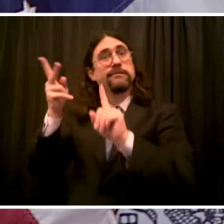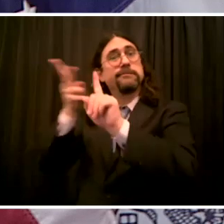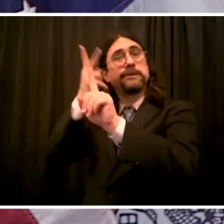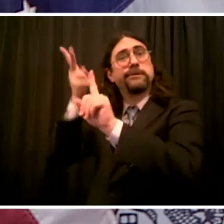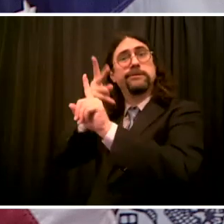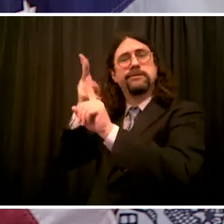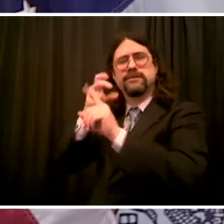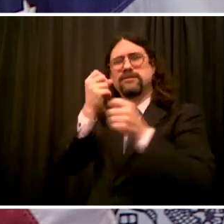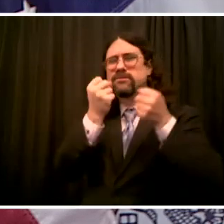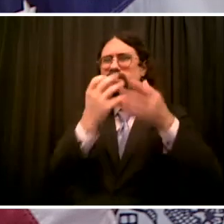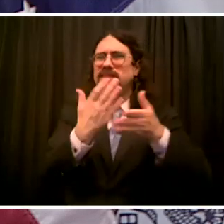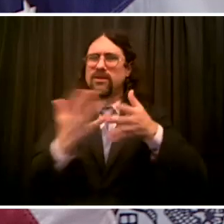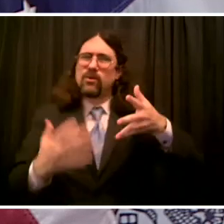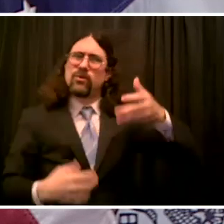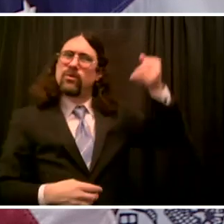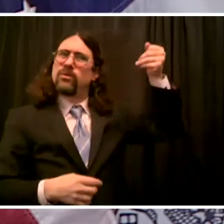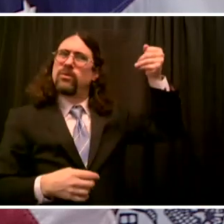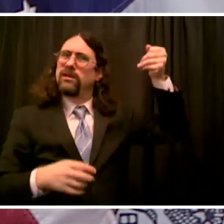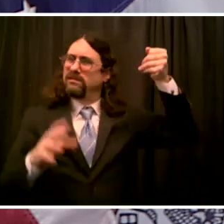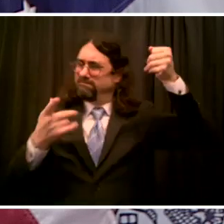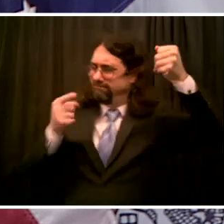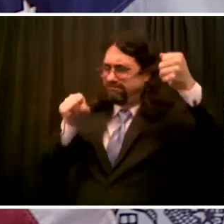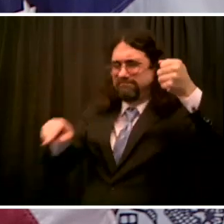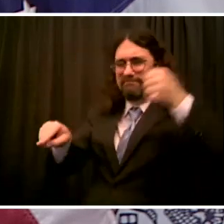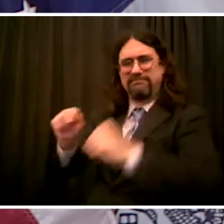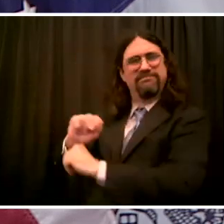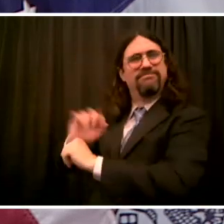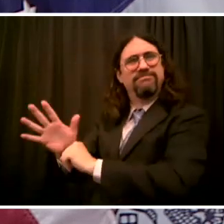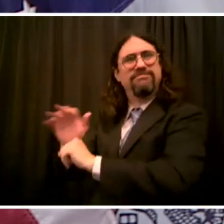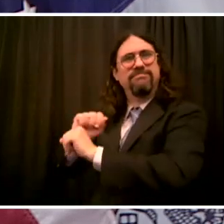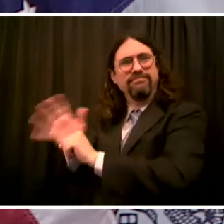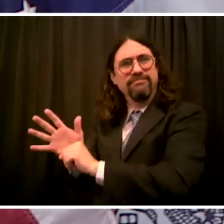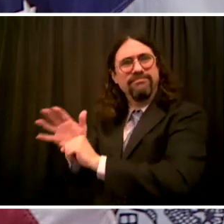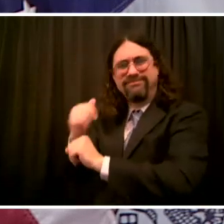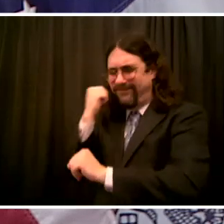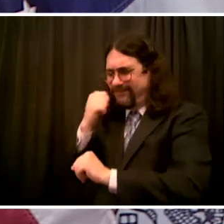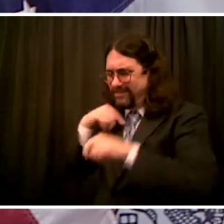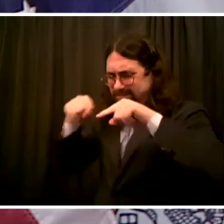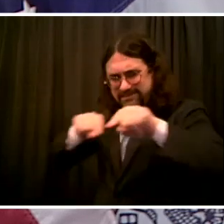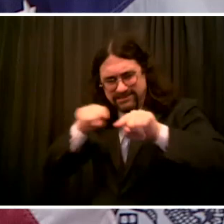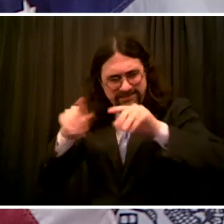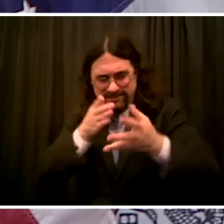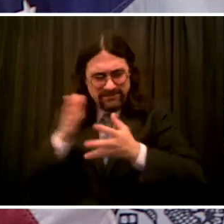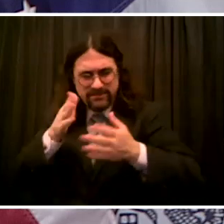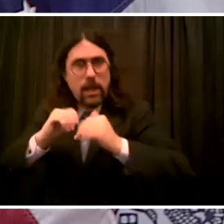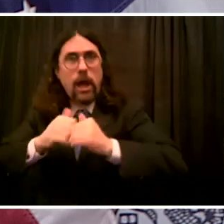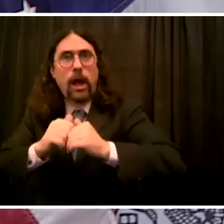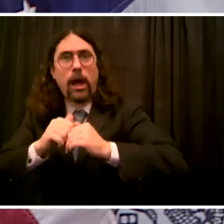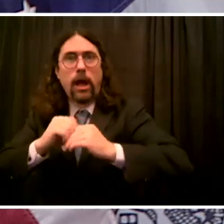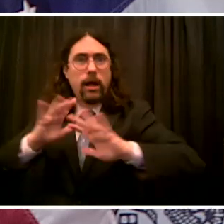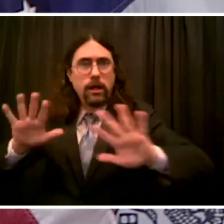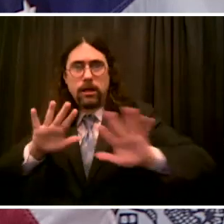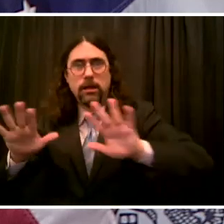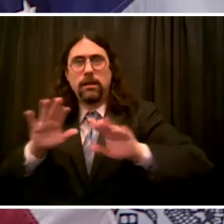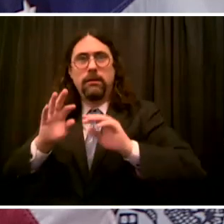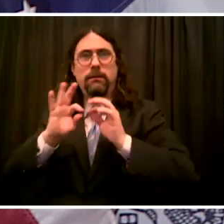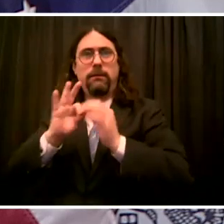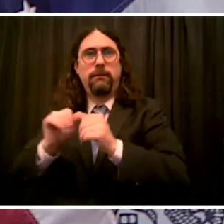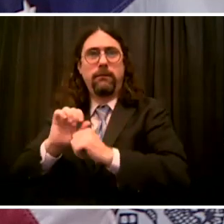ISSUES RELATED TO THE CORONAVIRUS. AND THIS HAS BEEN THE MAIN VENUE. AND OBVIOUSLY, WE'RE DOING THIS,